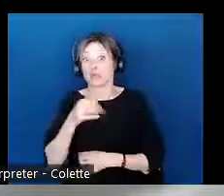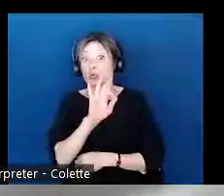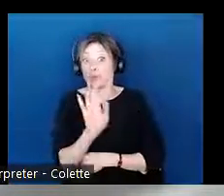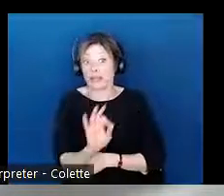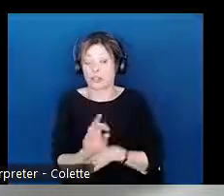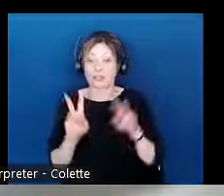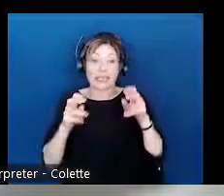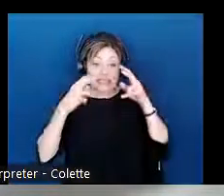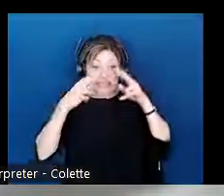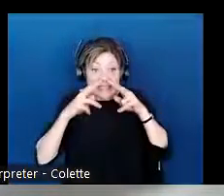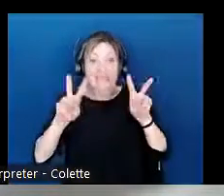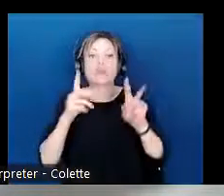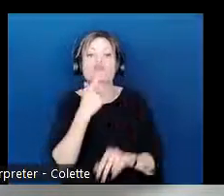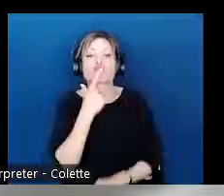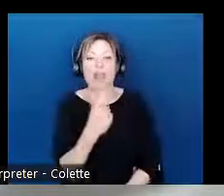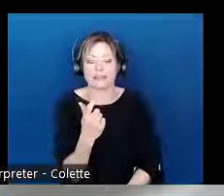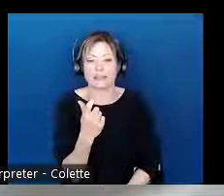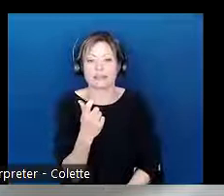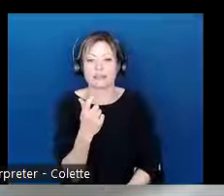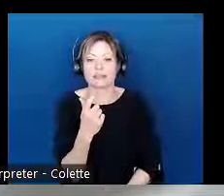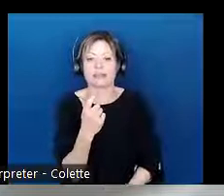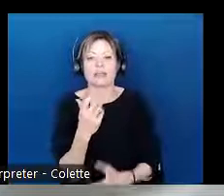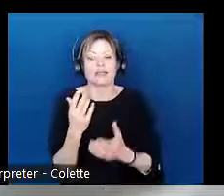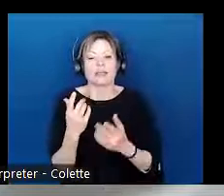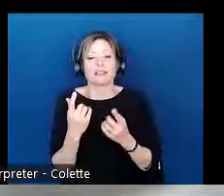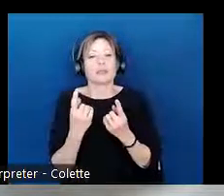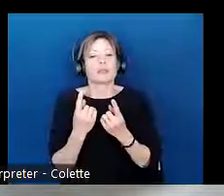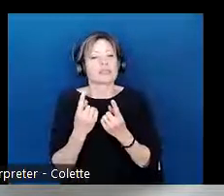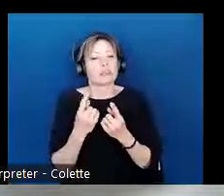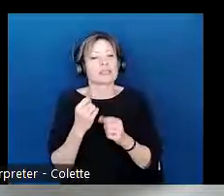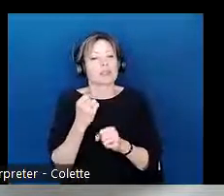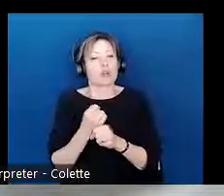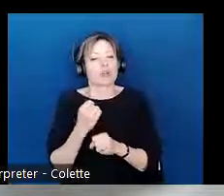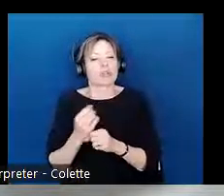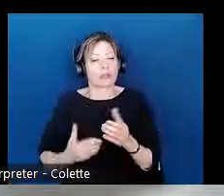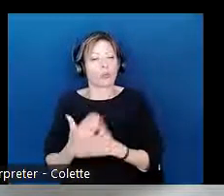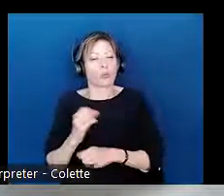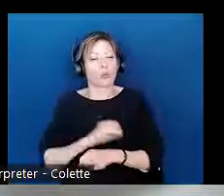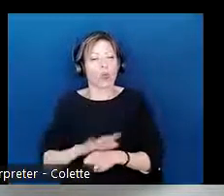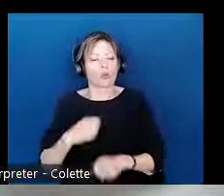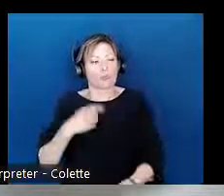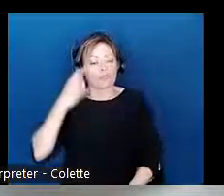and it was actually something that came to her during covid um she was really concerned with